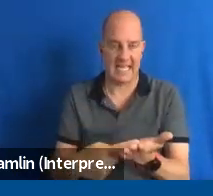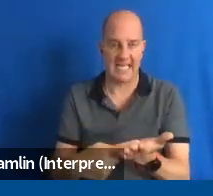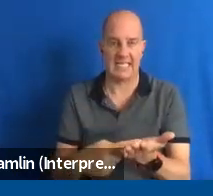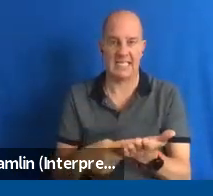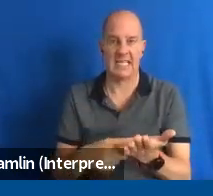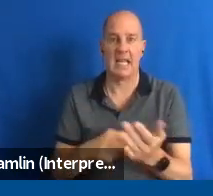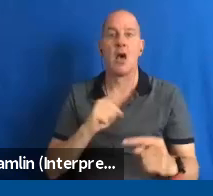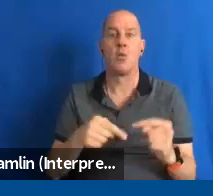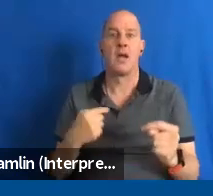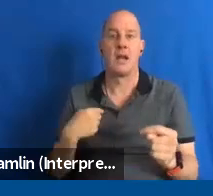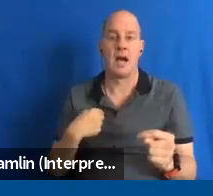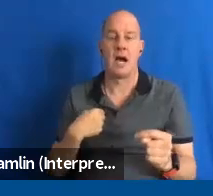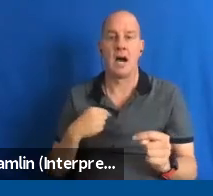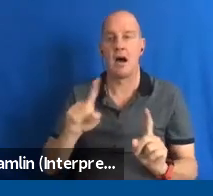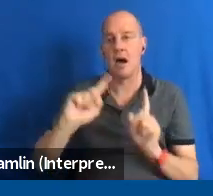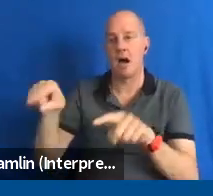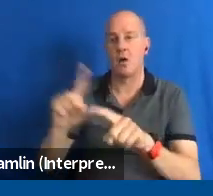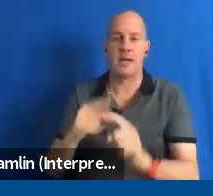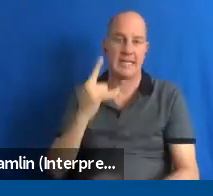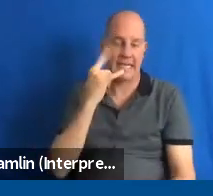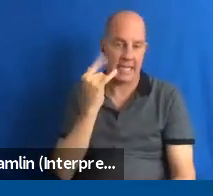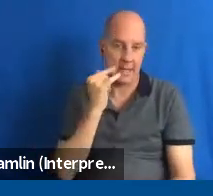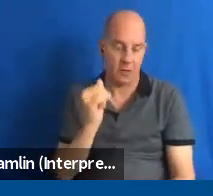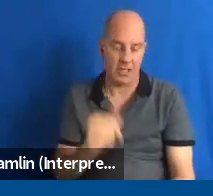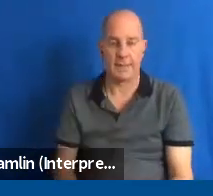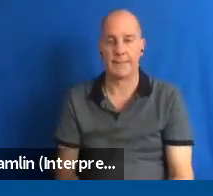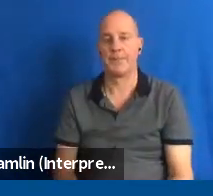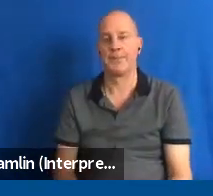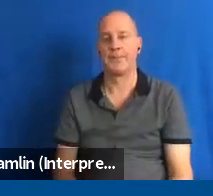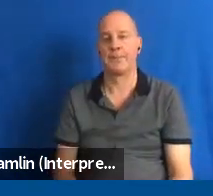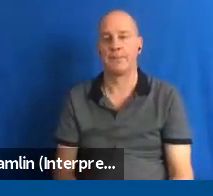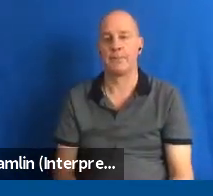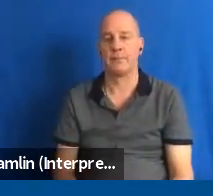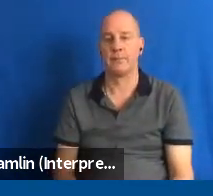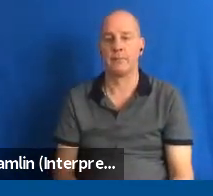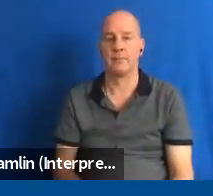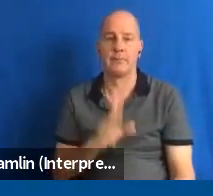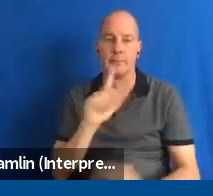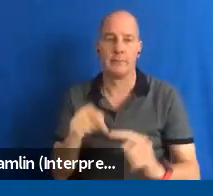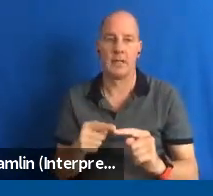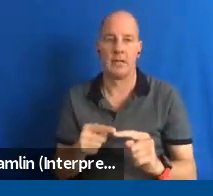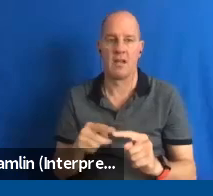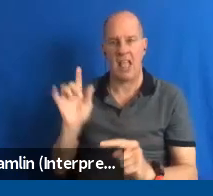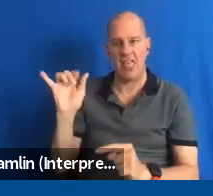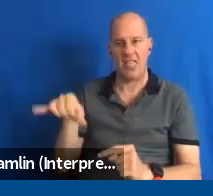when I was deployed to California as well, as far as, you know, what that program was,